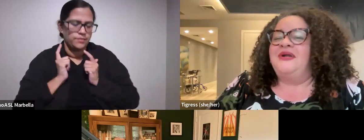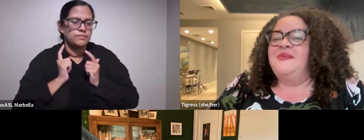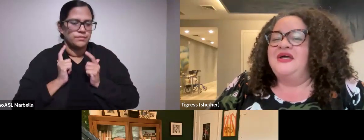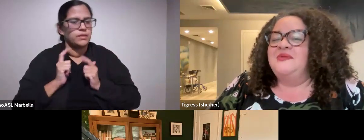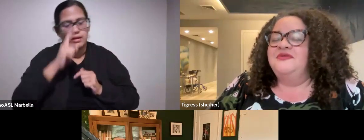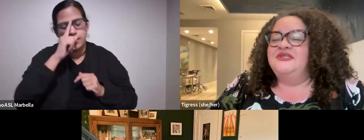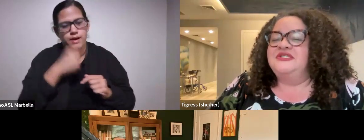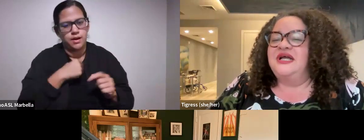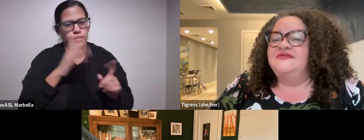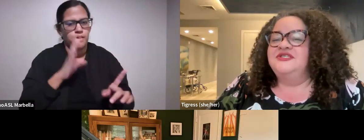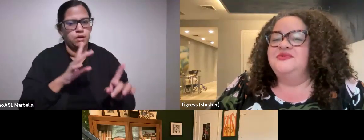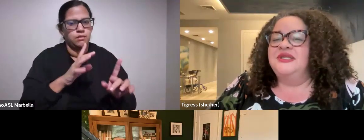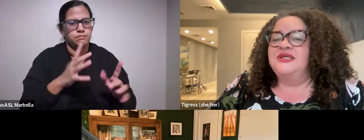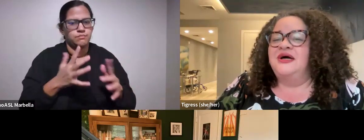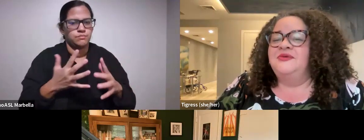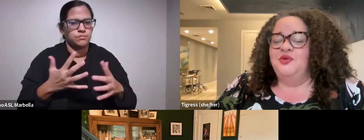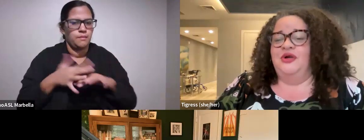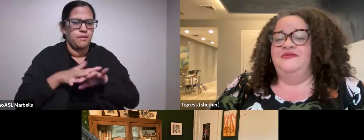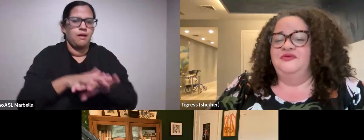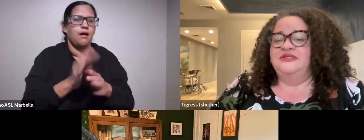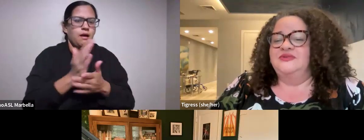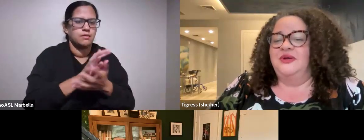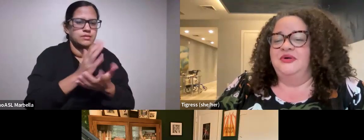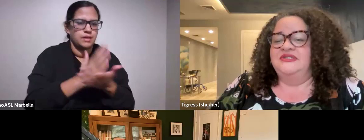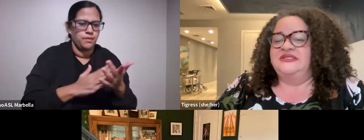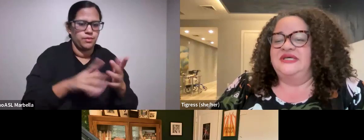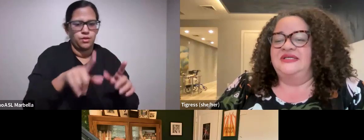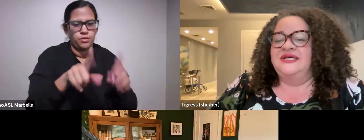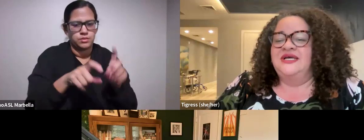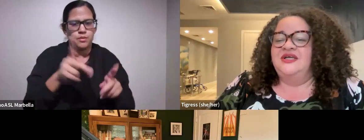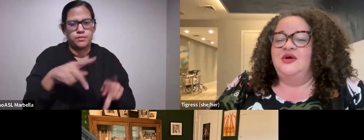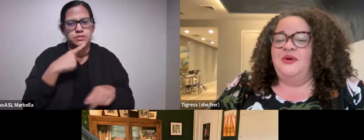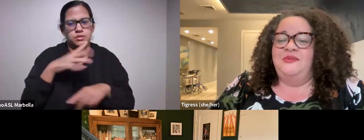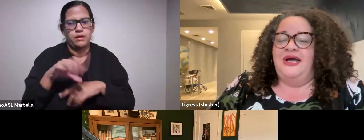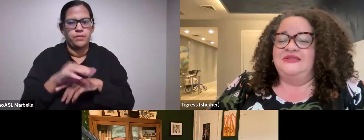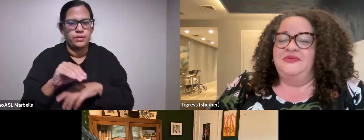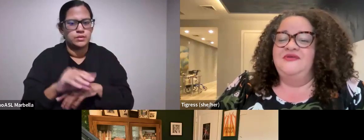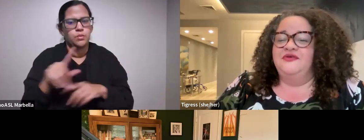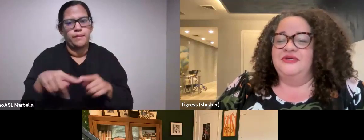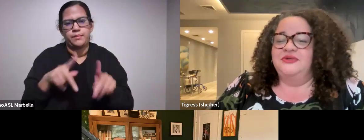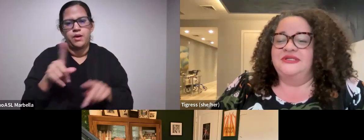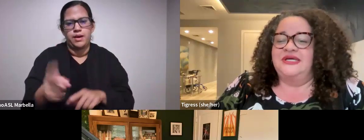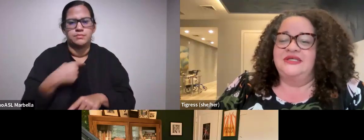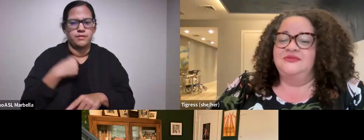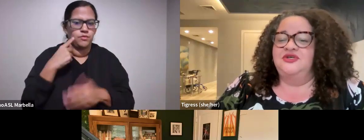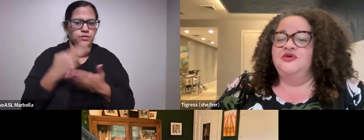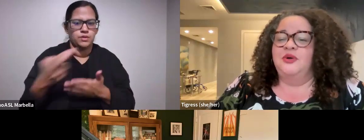I'm going to combine a couple of questions that have to do with your influences. One person says, when people ask me for resources, I send them to you.